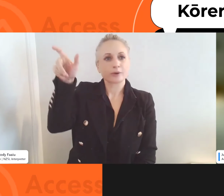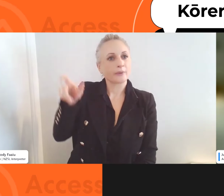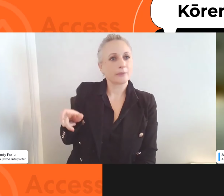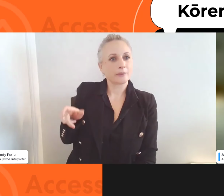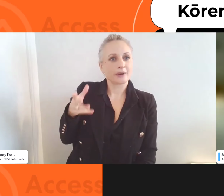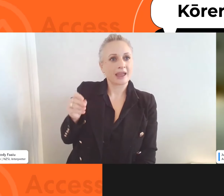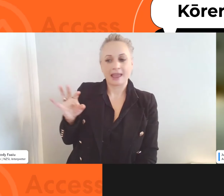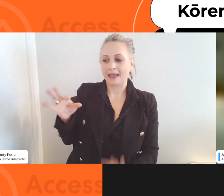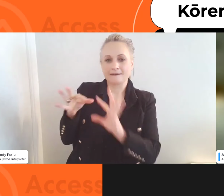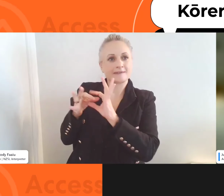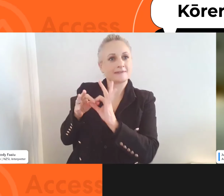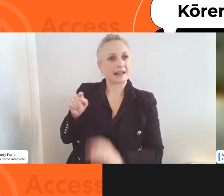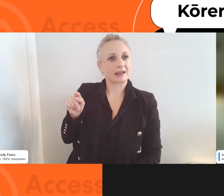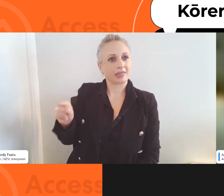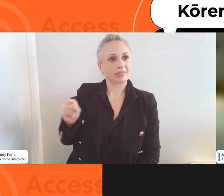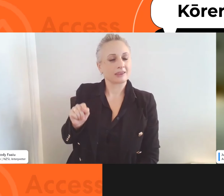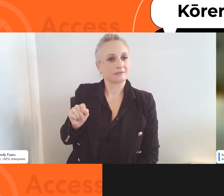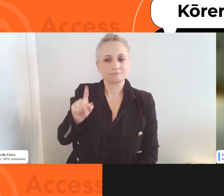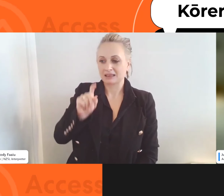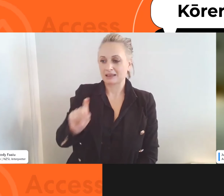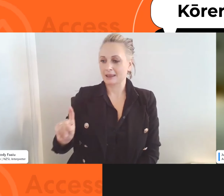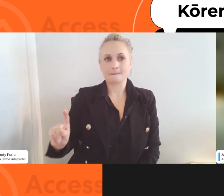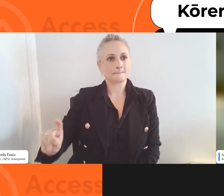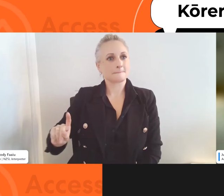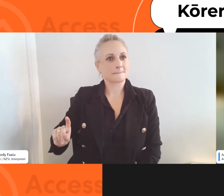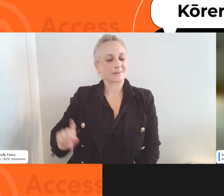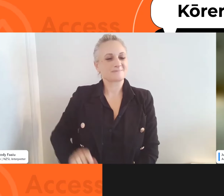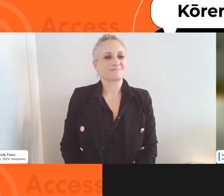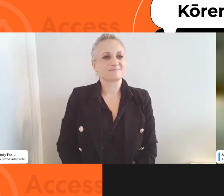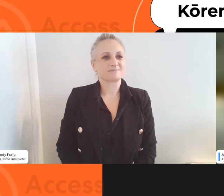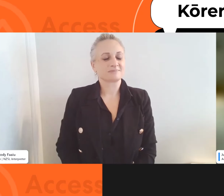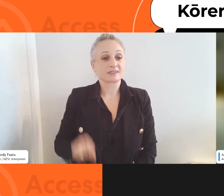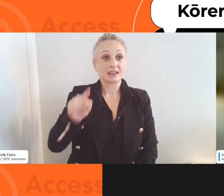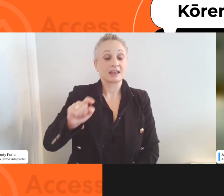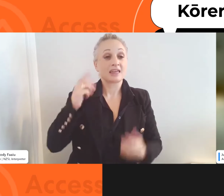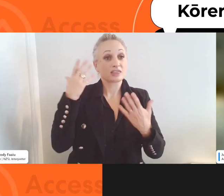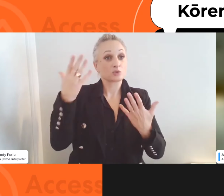webinar will be recorded and shared with participants. By remaining